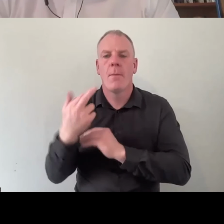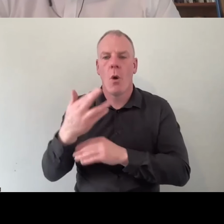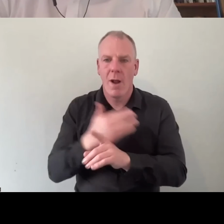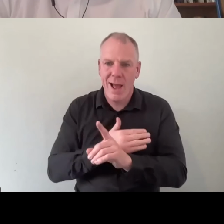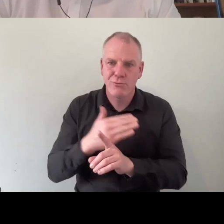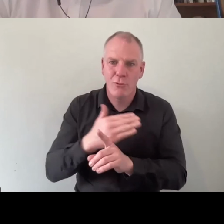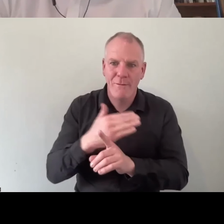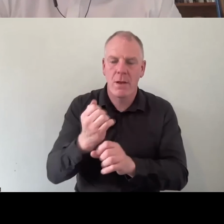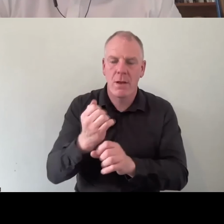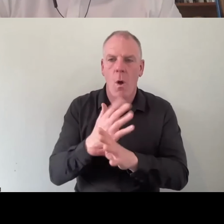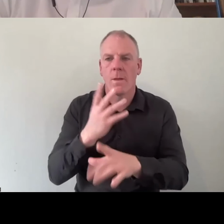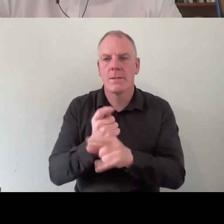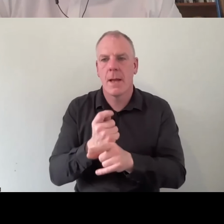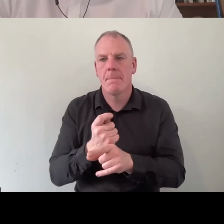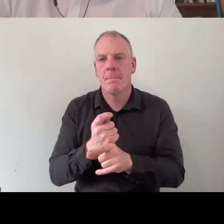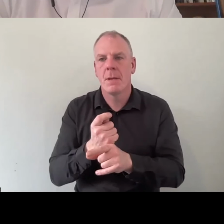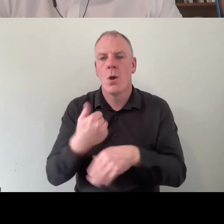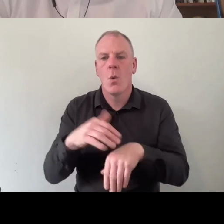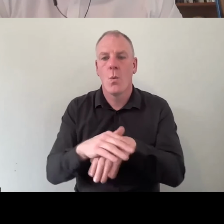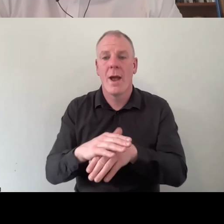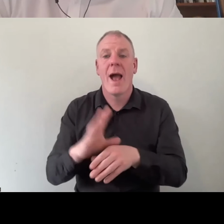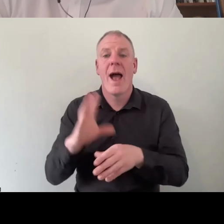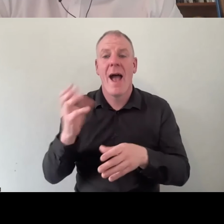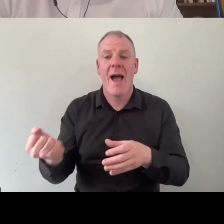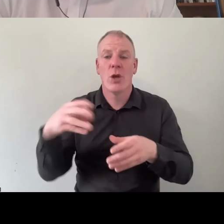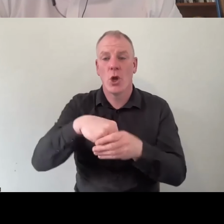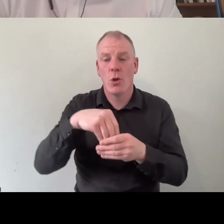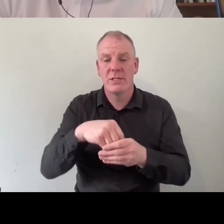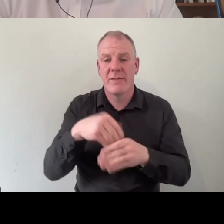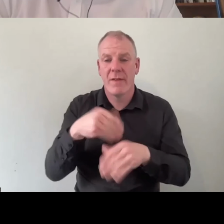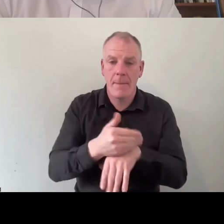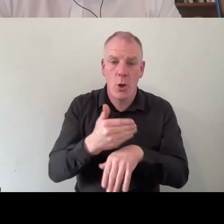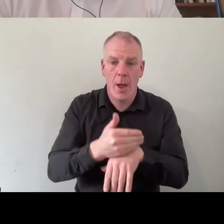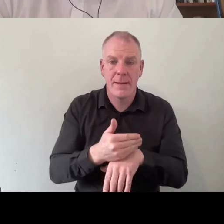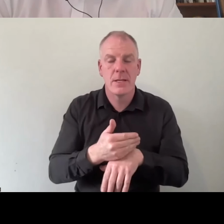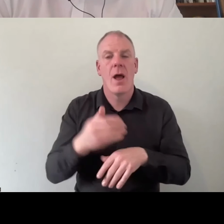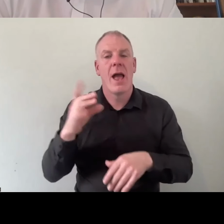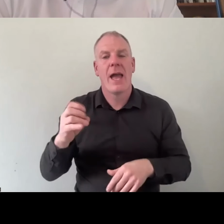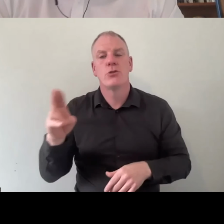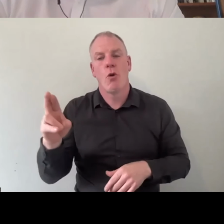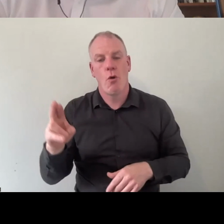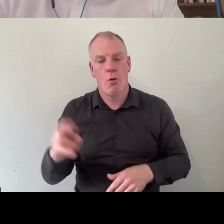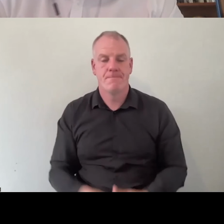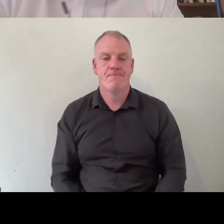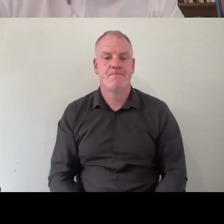the area of inclusive employment or inclusive human resources and so on. So, that's number four.